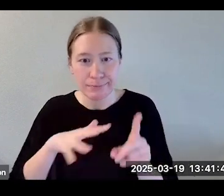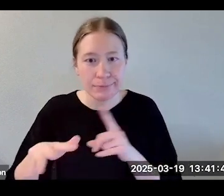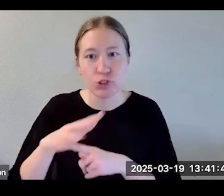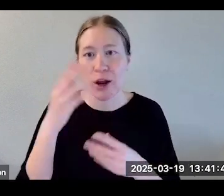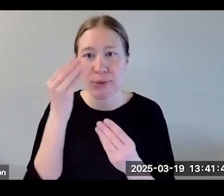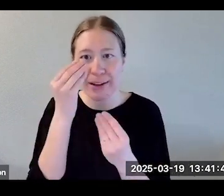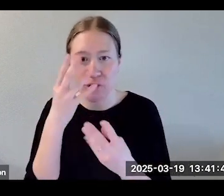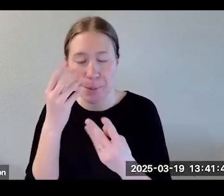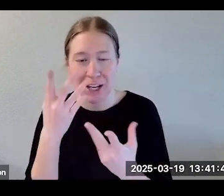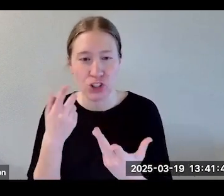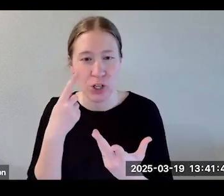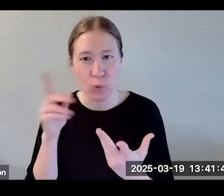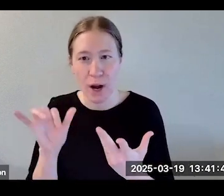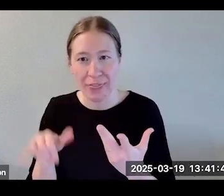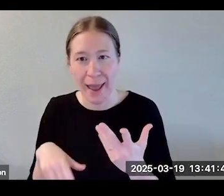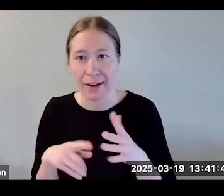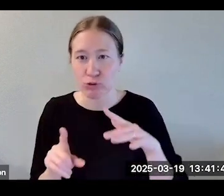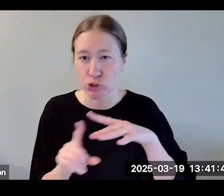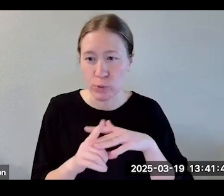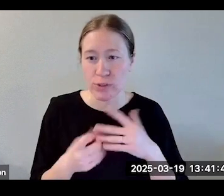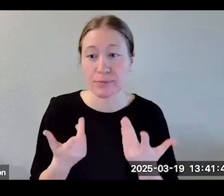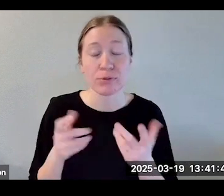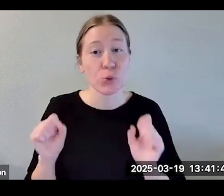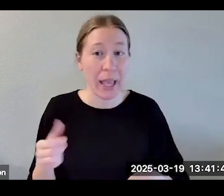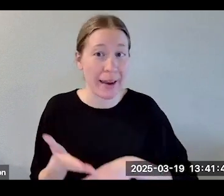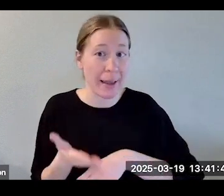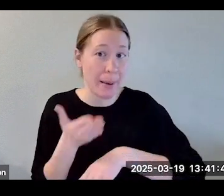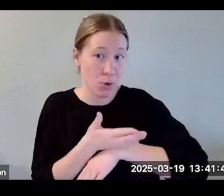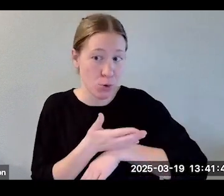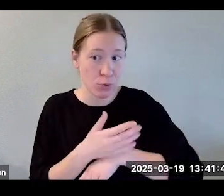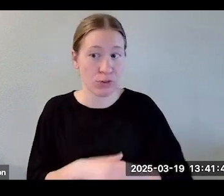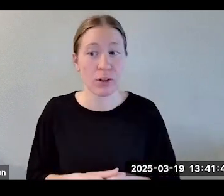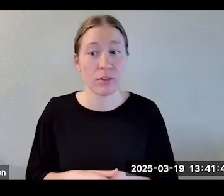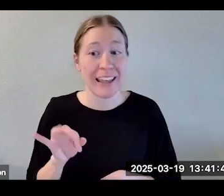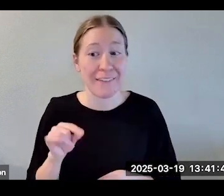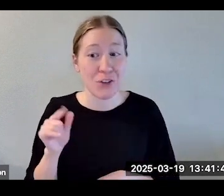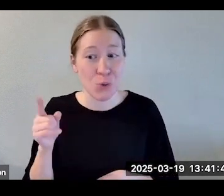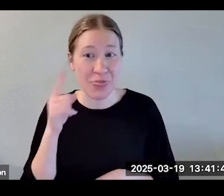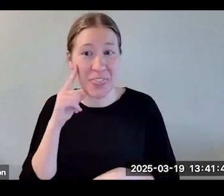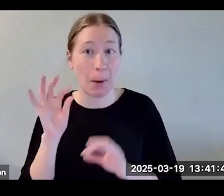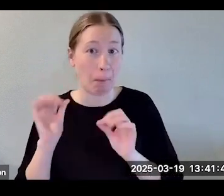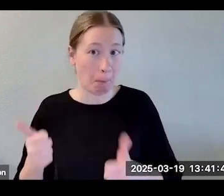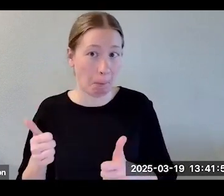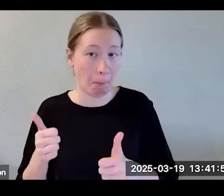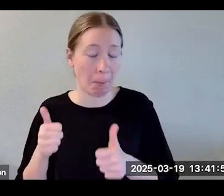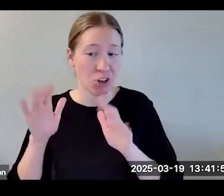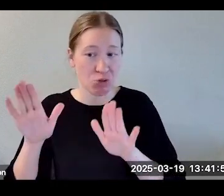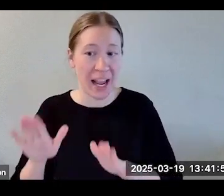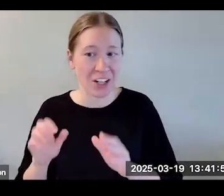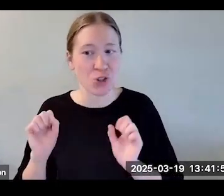So there's an option to approve alt text if you think it's great. However, in this case, I'm gonna go back